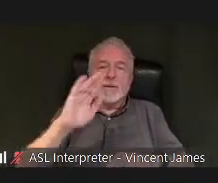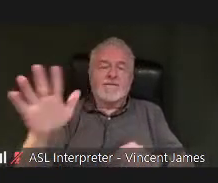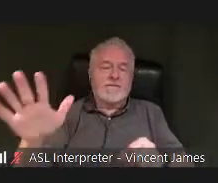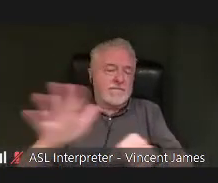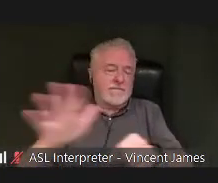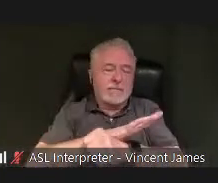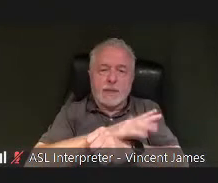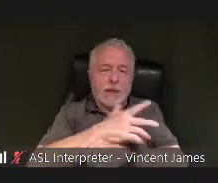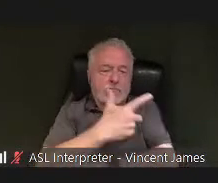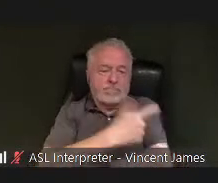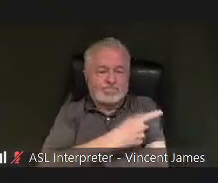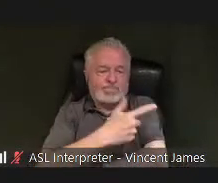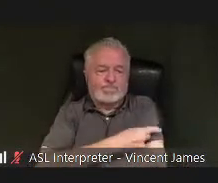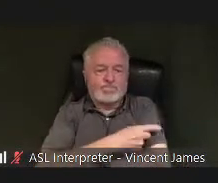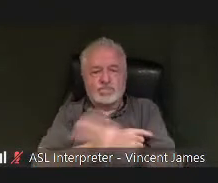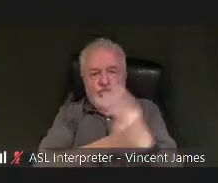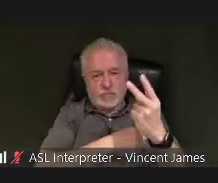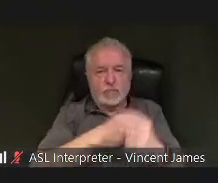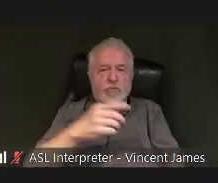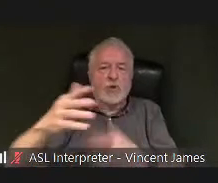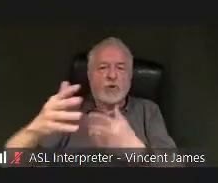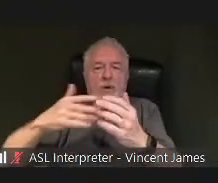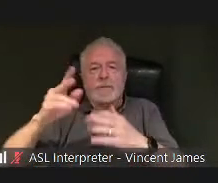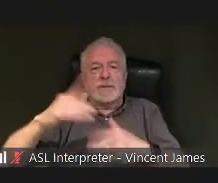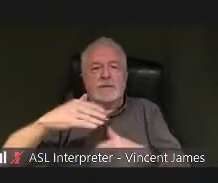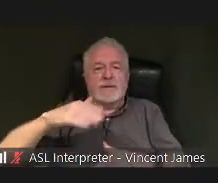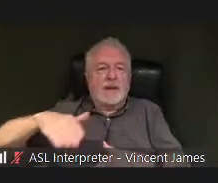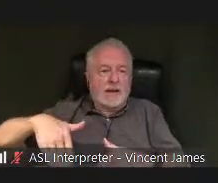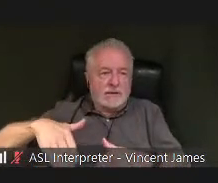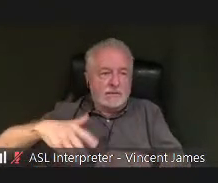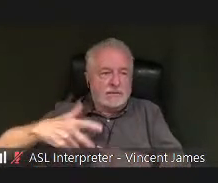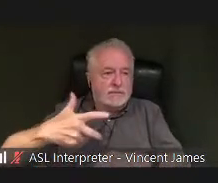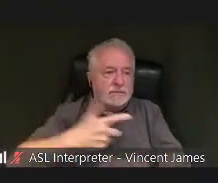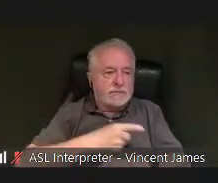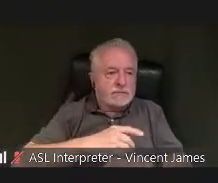completely vaccinated and the gray is the people who have not been vaccinated.